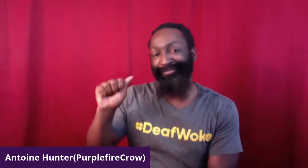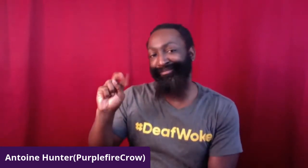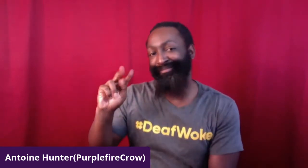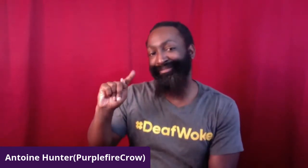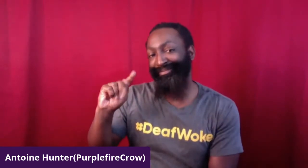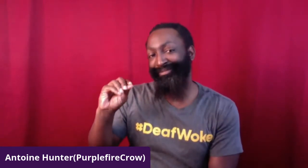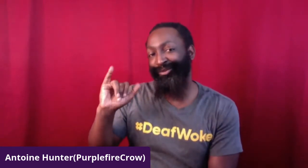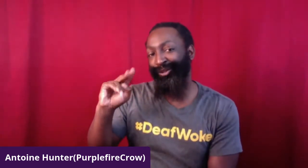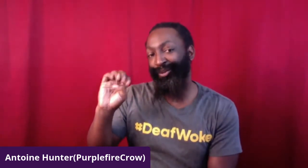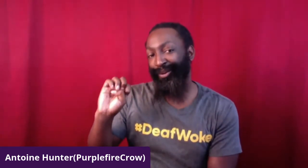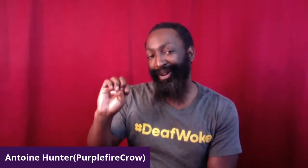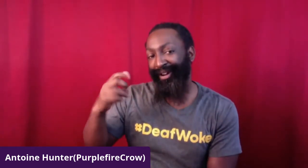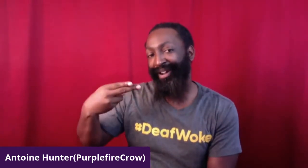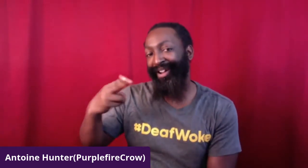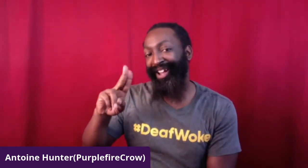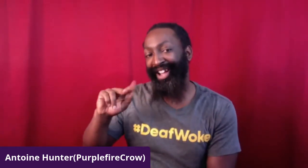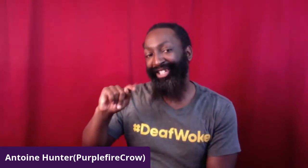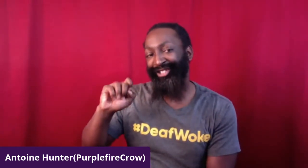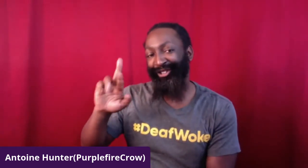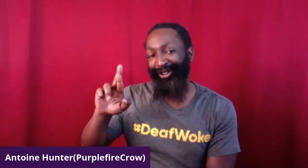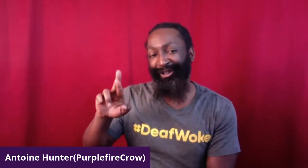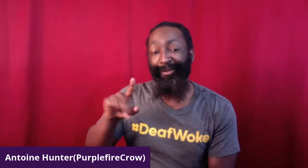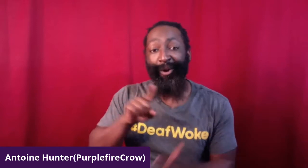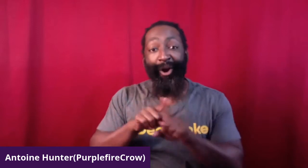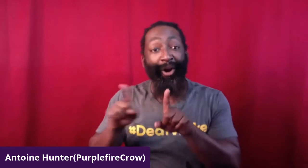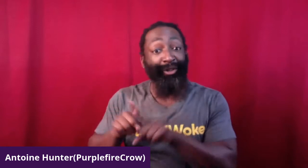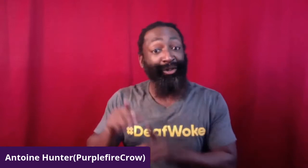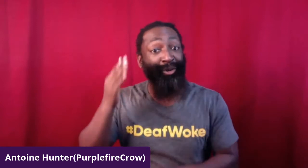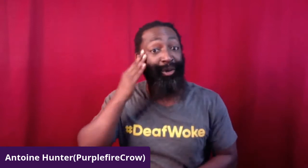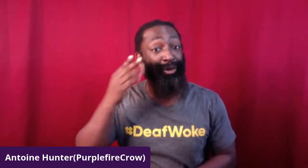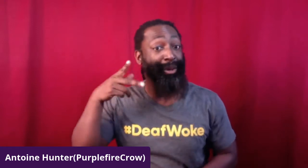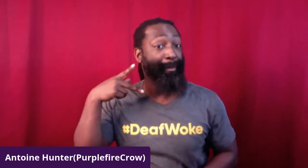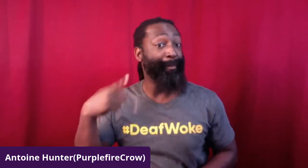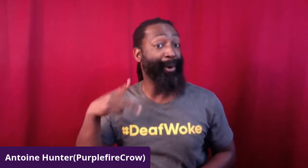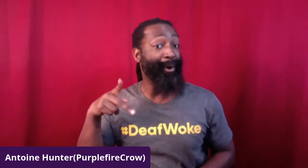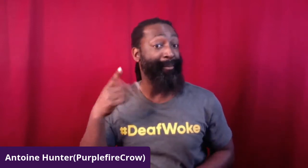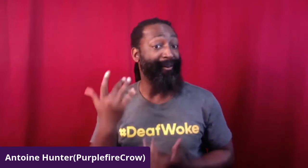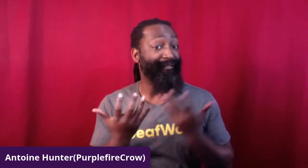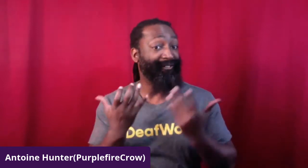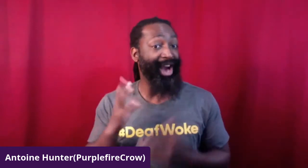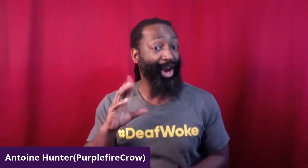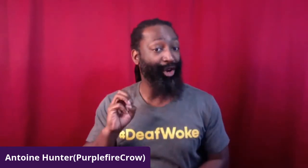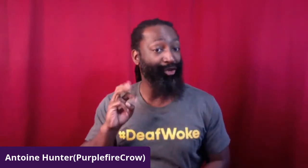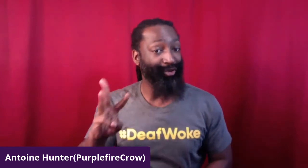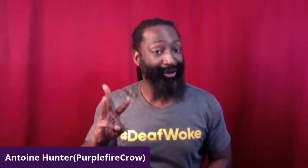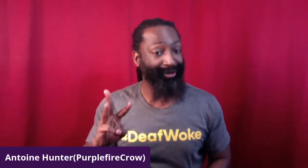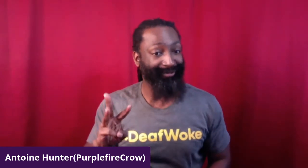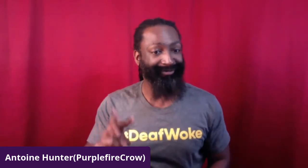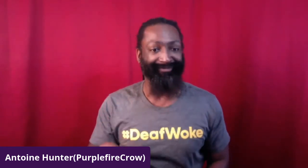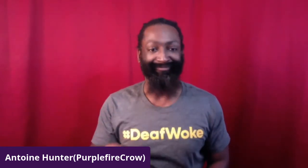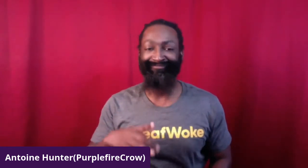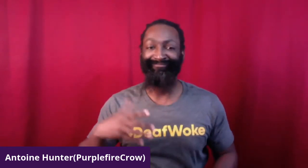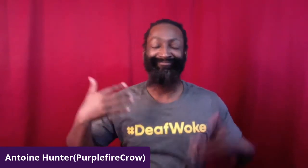My name is Antoine, last name is Hunter also known as PurplefireCrow.